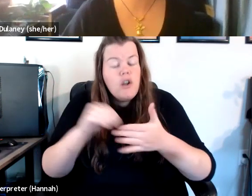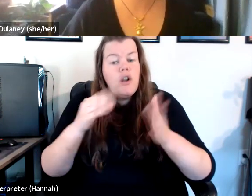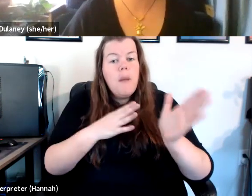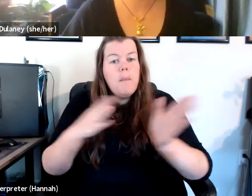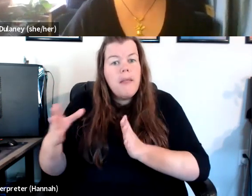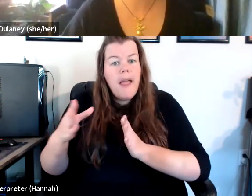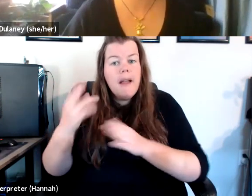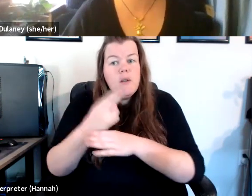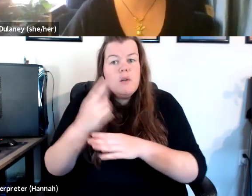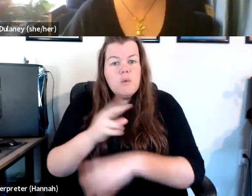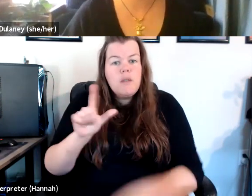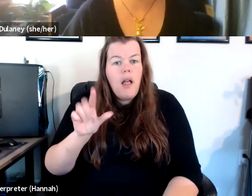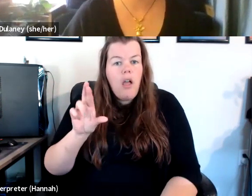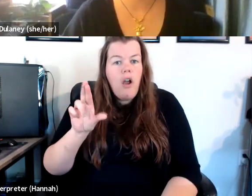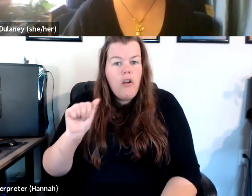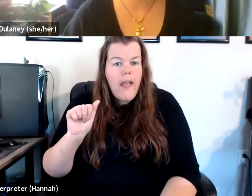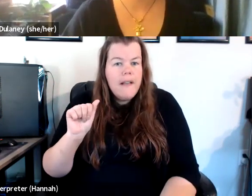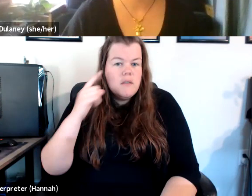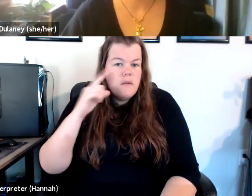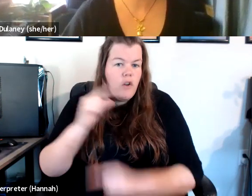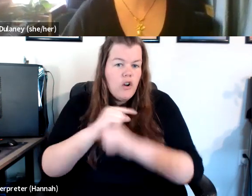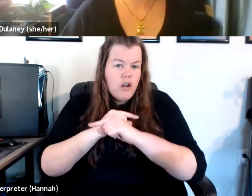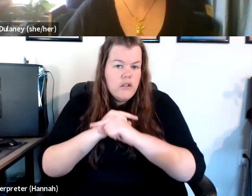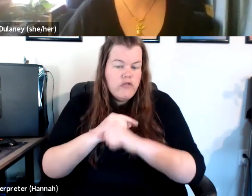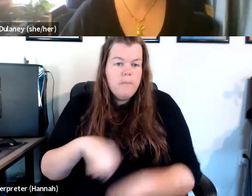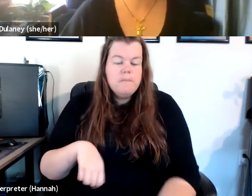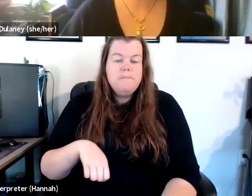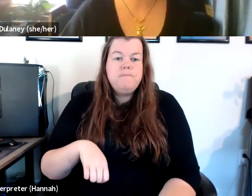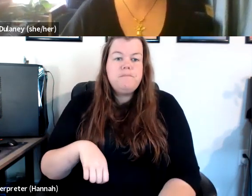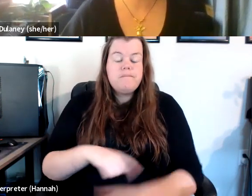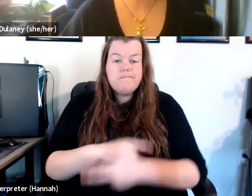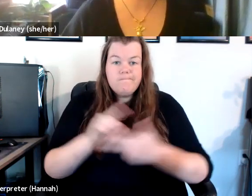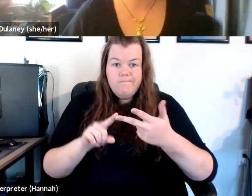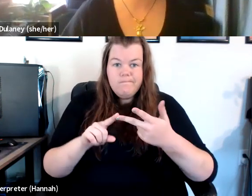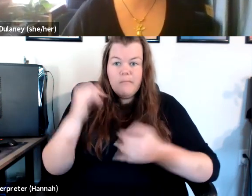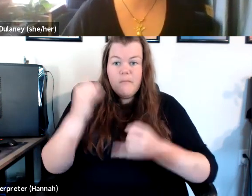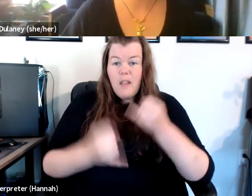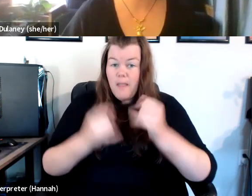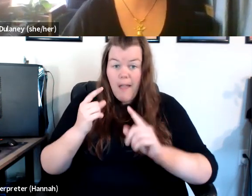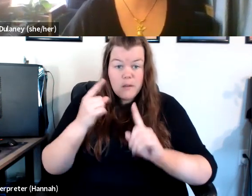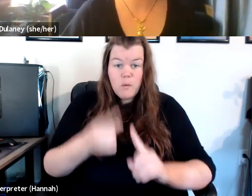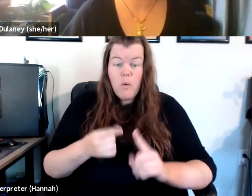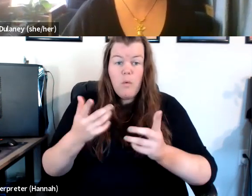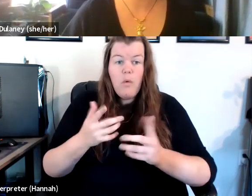restrictive alternatives to guardianship. And the last goal, goal three, is to implement innovative